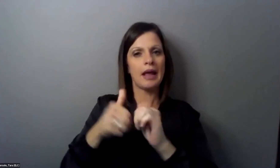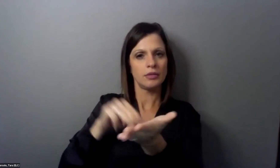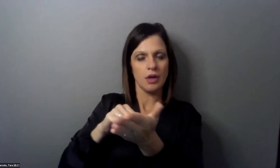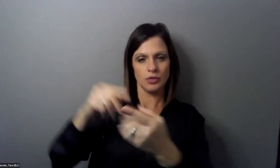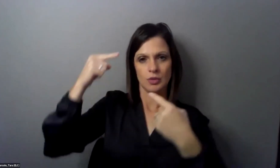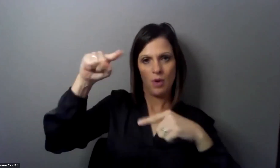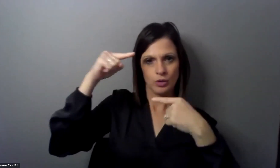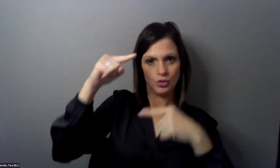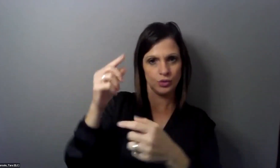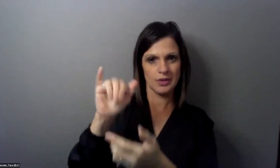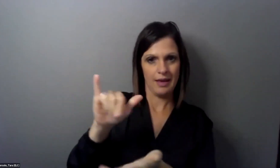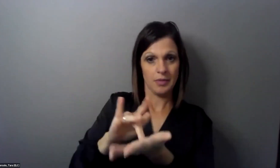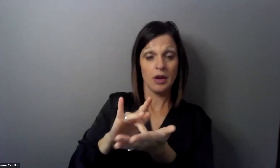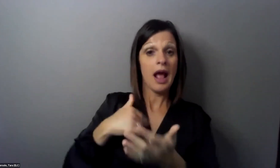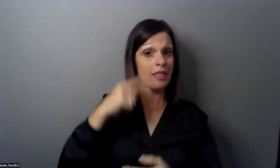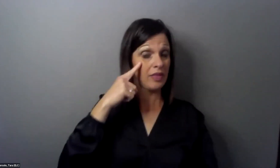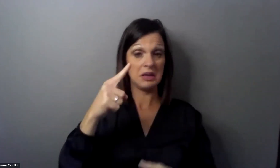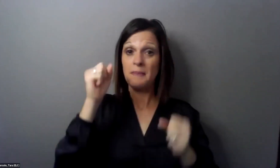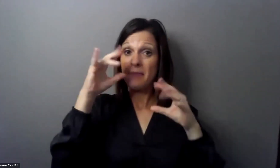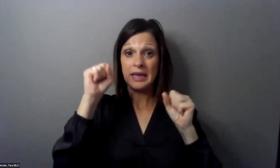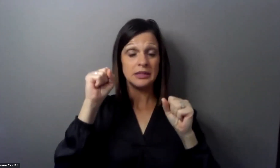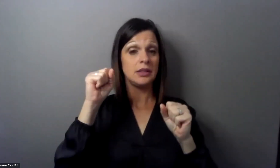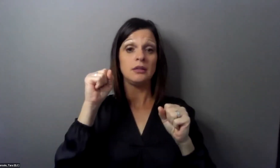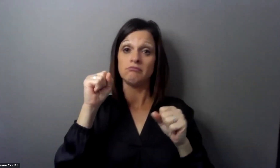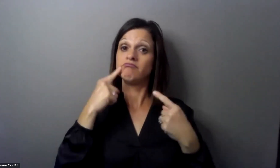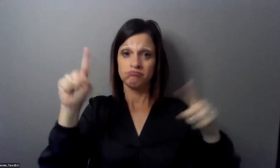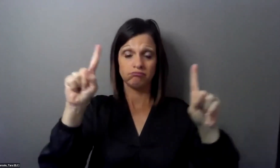they are amazing for withdrawals. But I don't know that